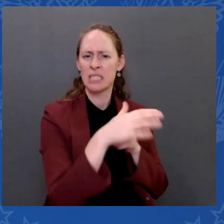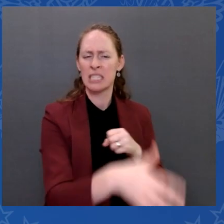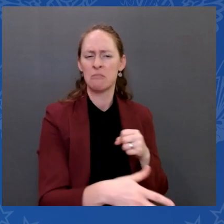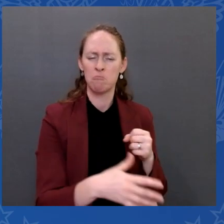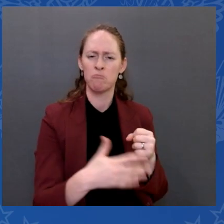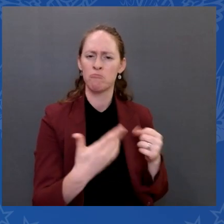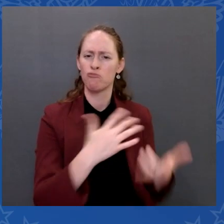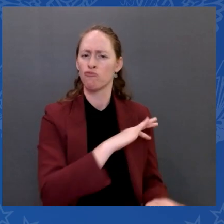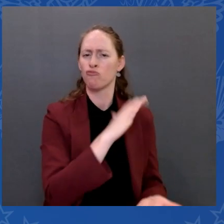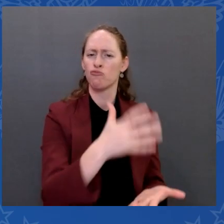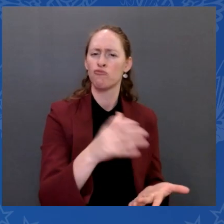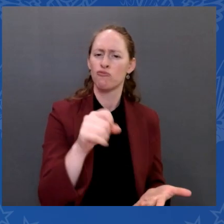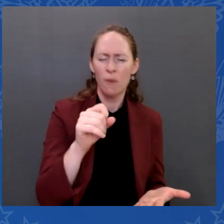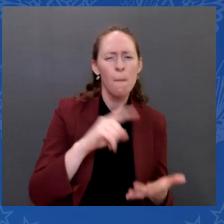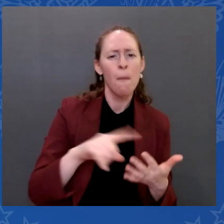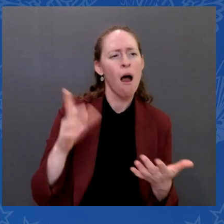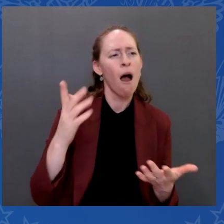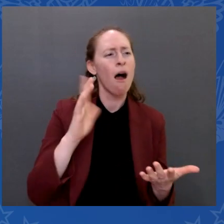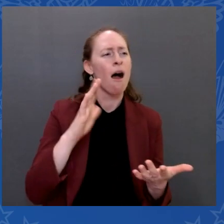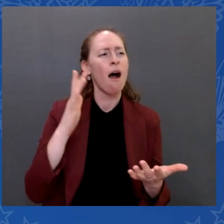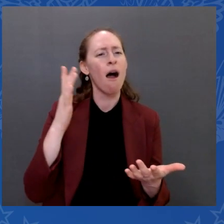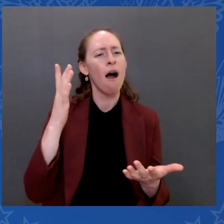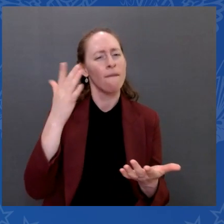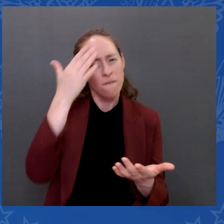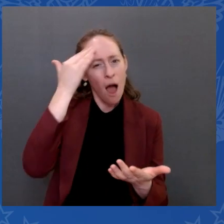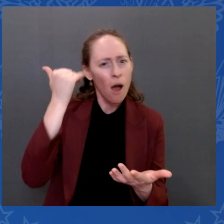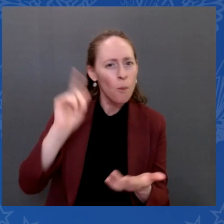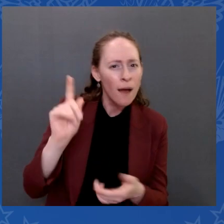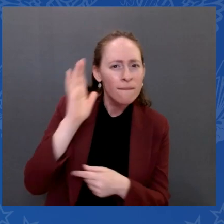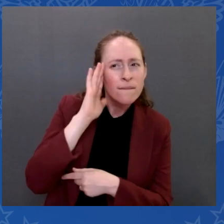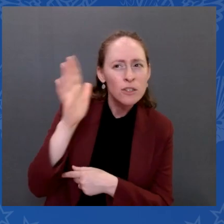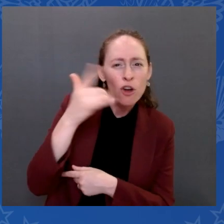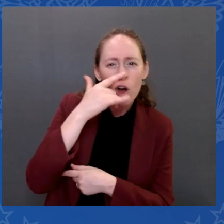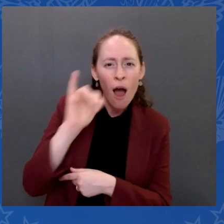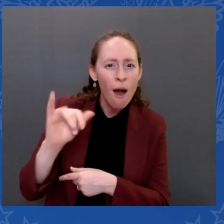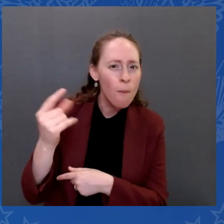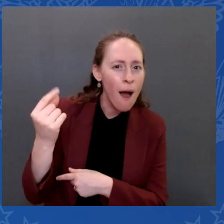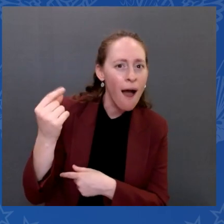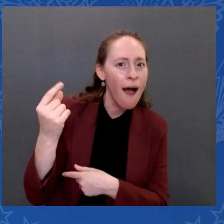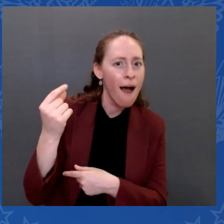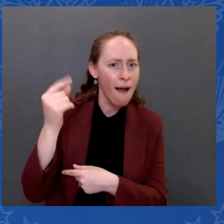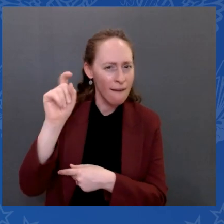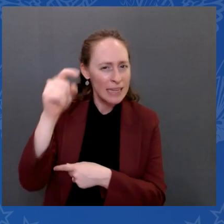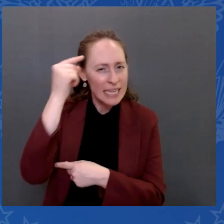investments that are made in basic research on everything from artificial intelligence to quantum